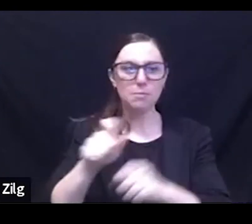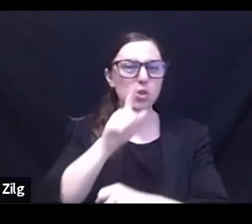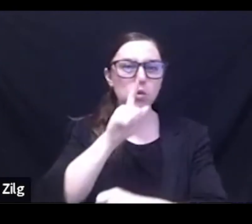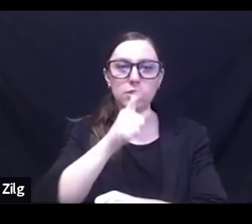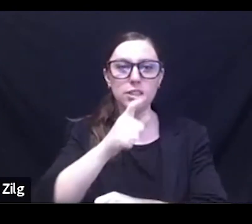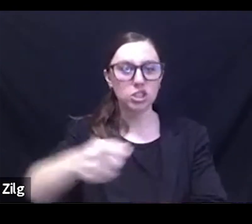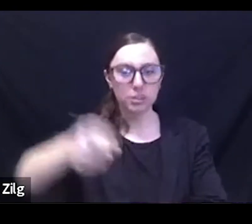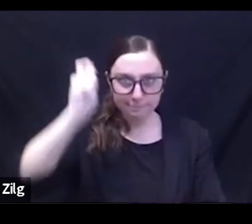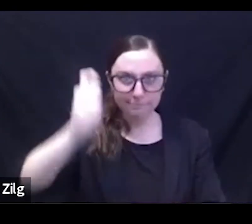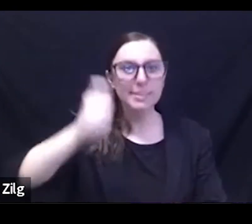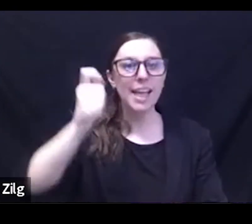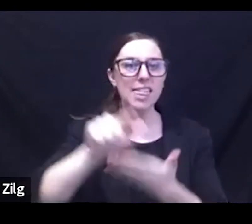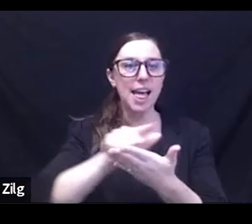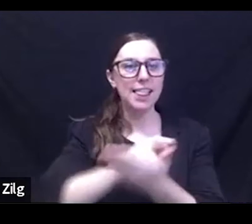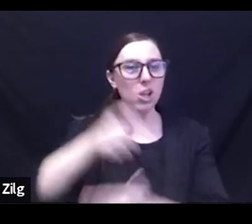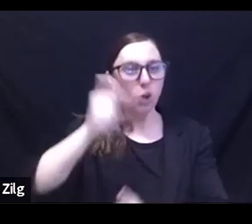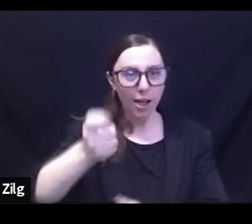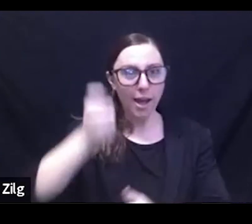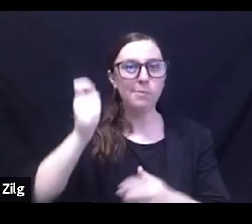hammer, so to speak, and made sure the hospital did